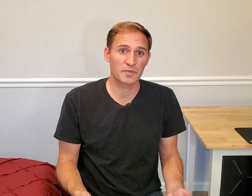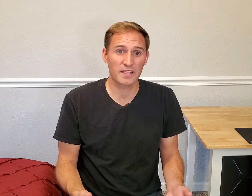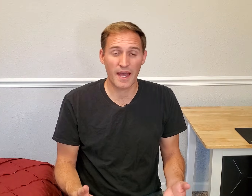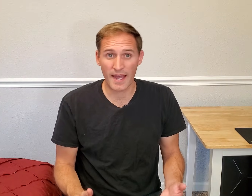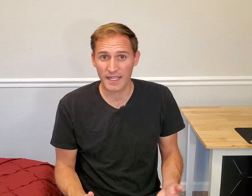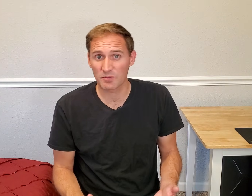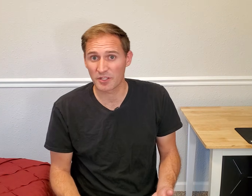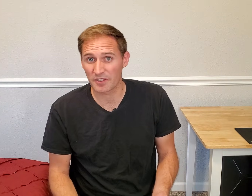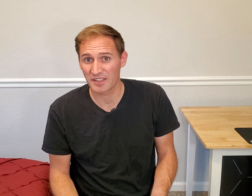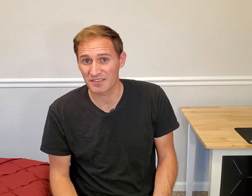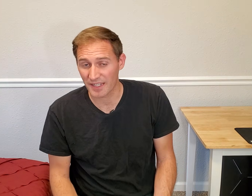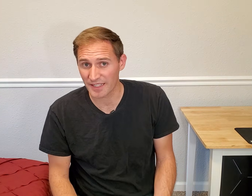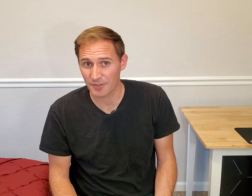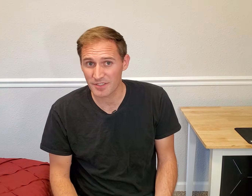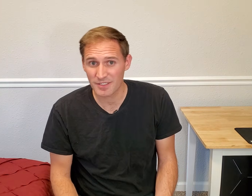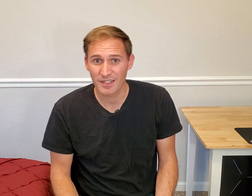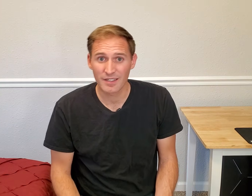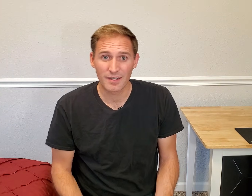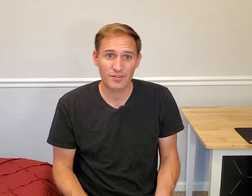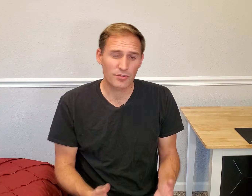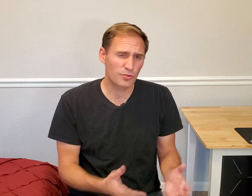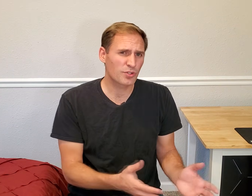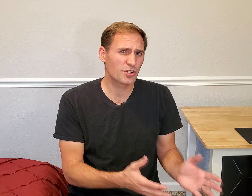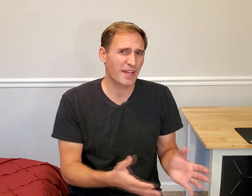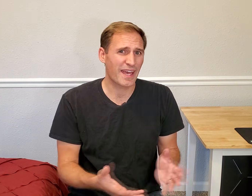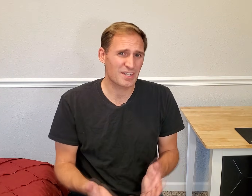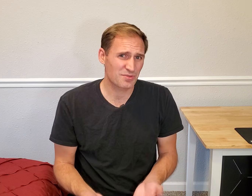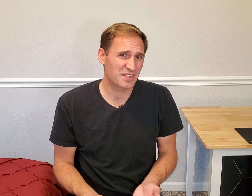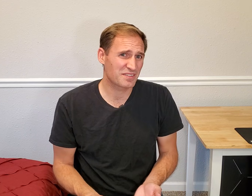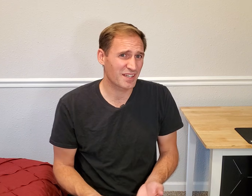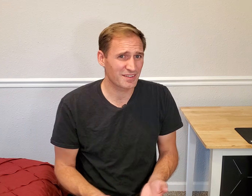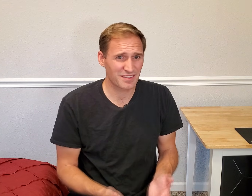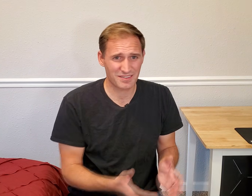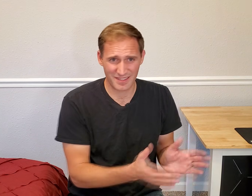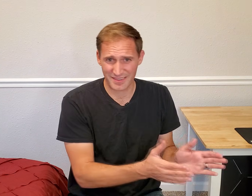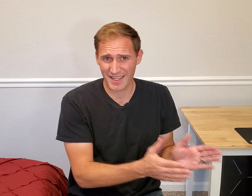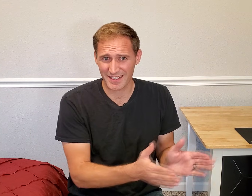will be 'I am learning sign language'. So you could actually sign this in that